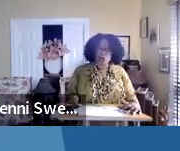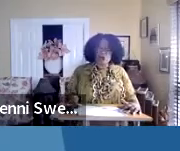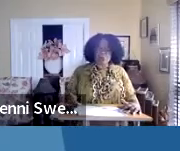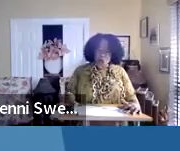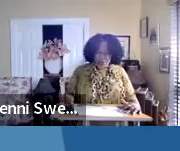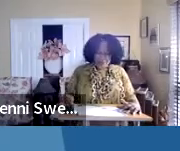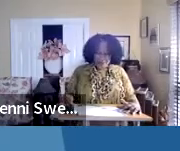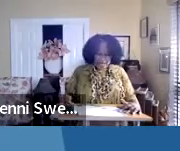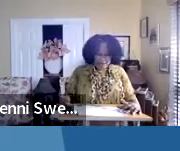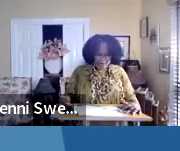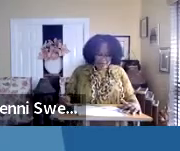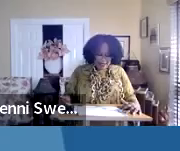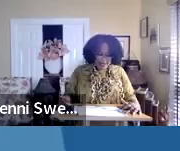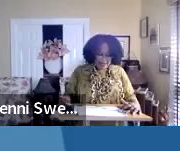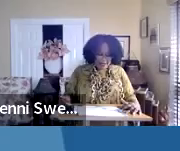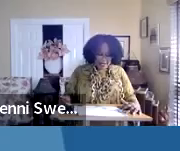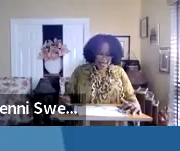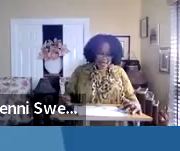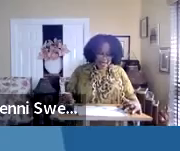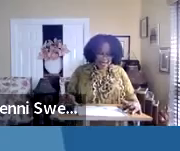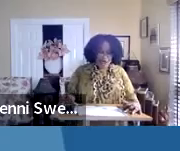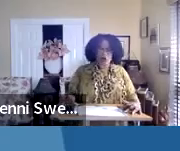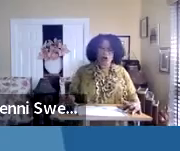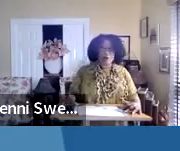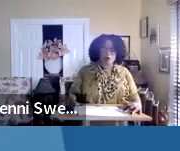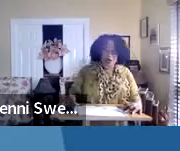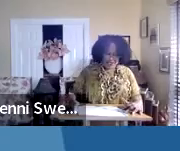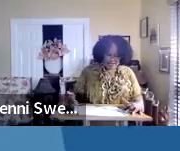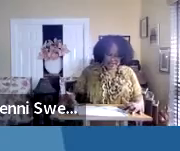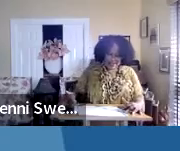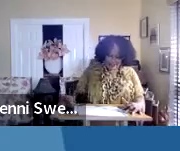In the new year, we will present in February on 21